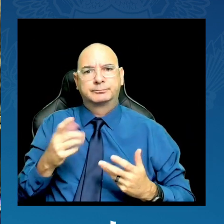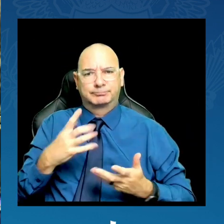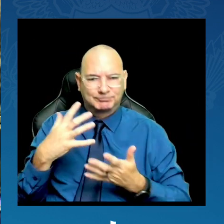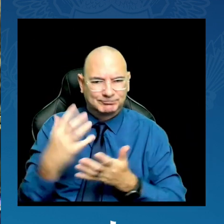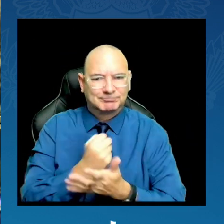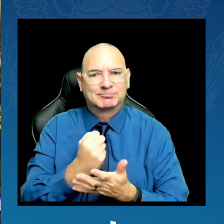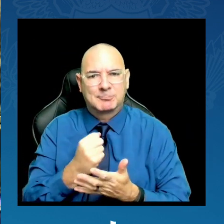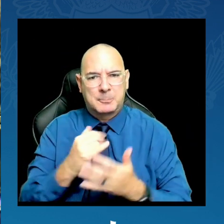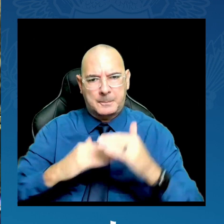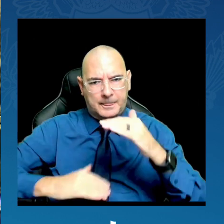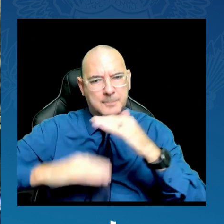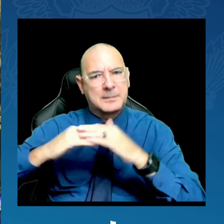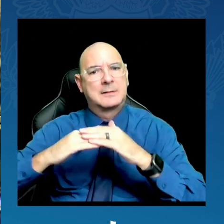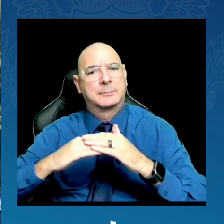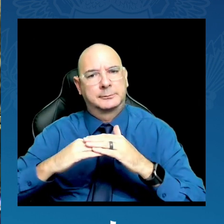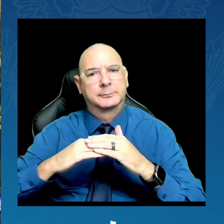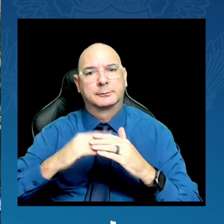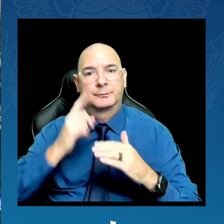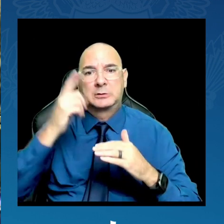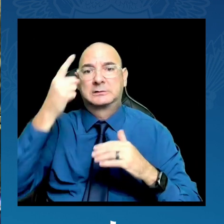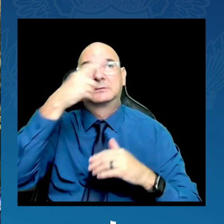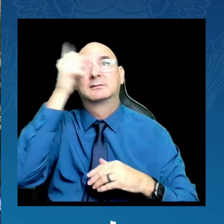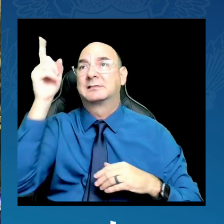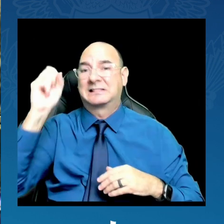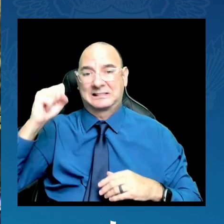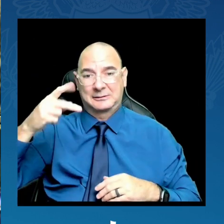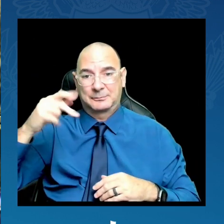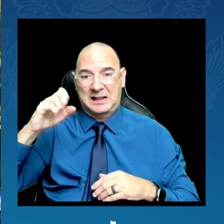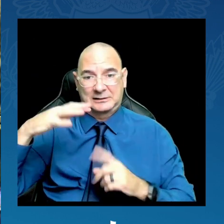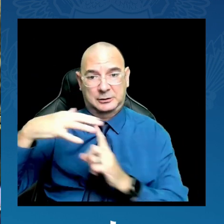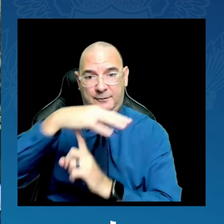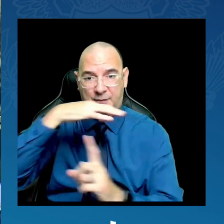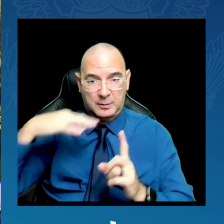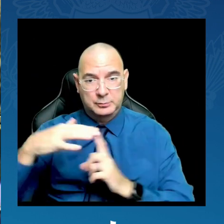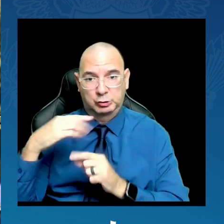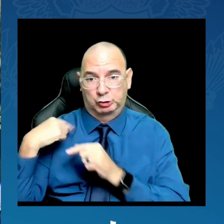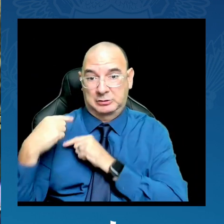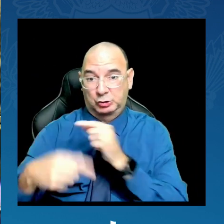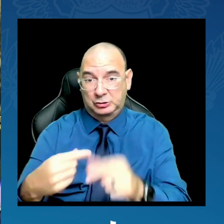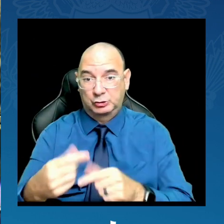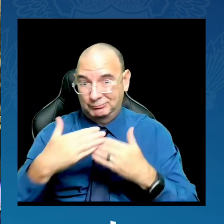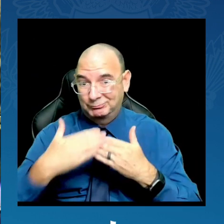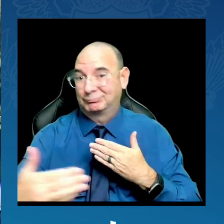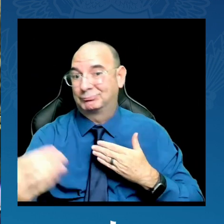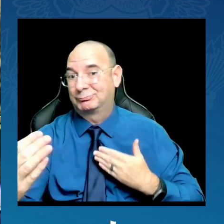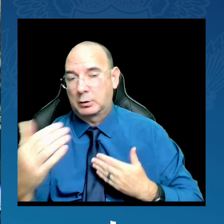So we're making great progress on that on our space situational awareness system.